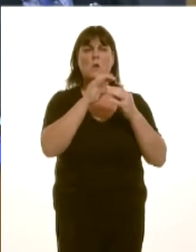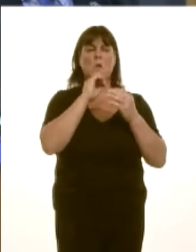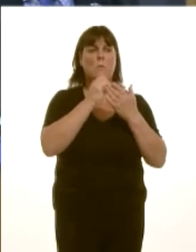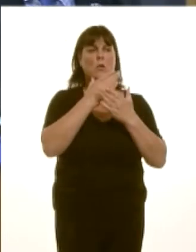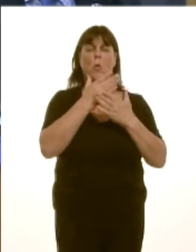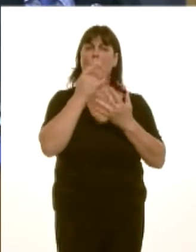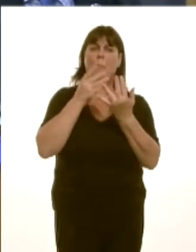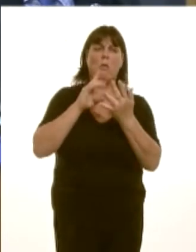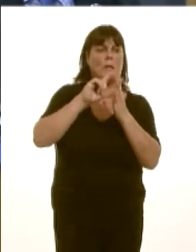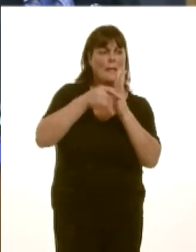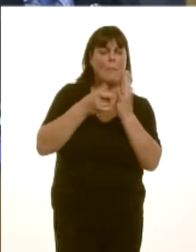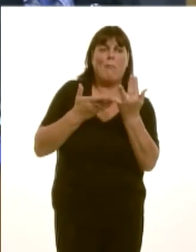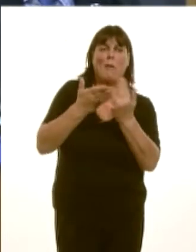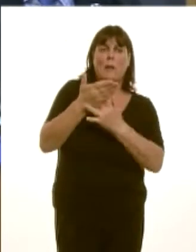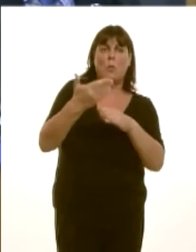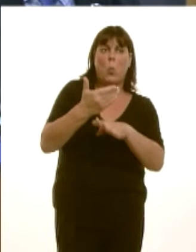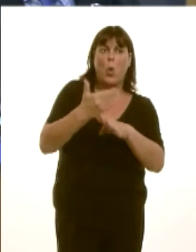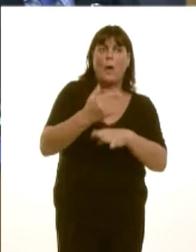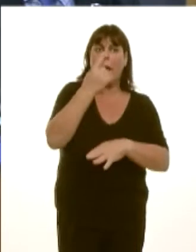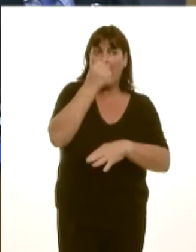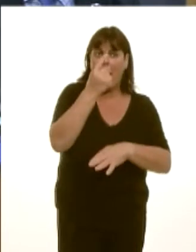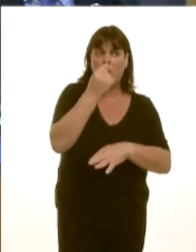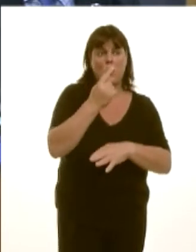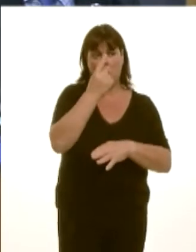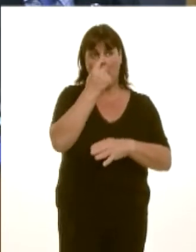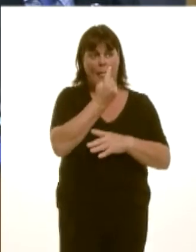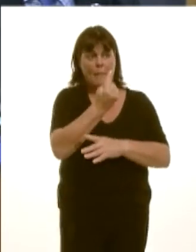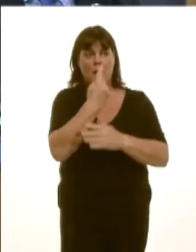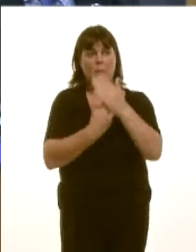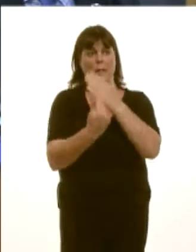disabled people so that they, too, can be independent and equal in society?